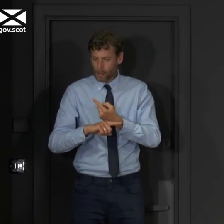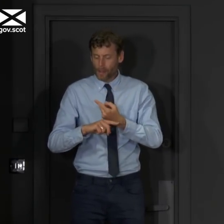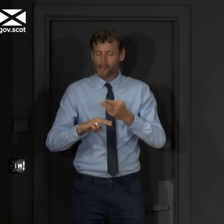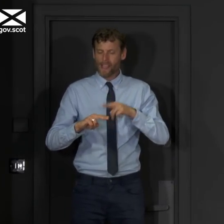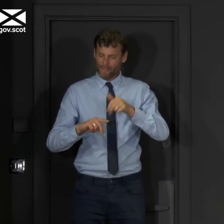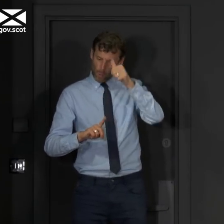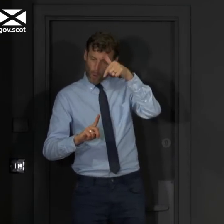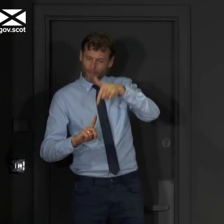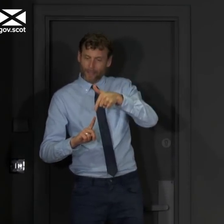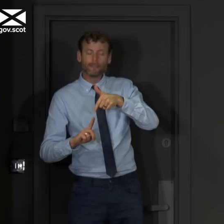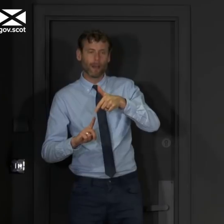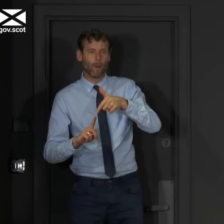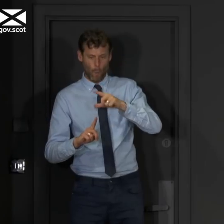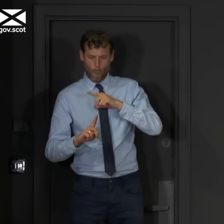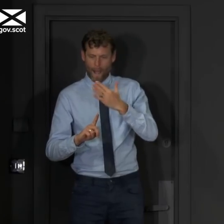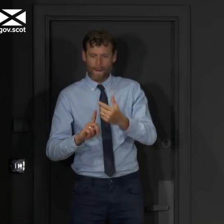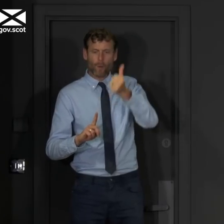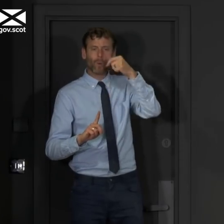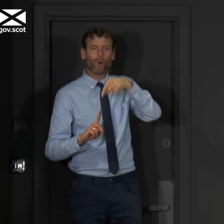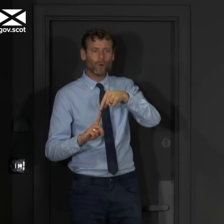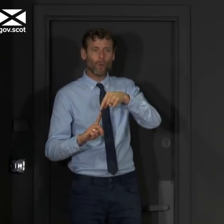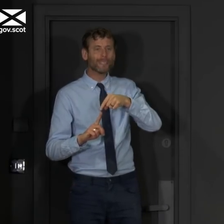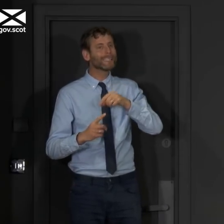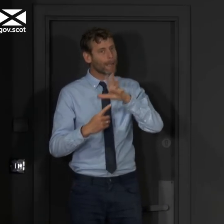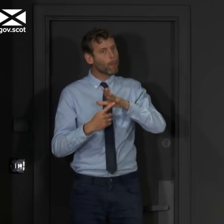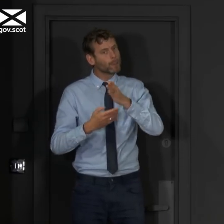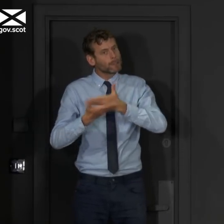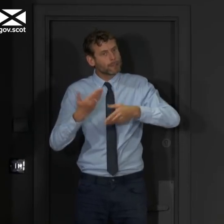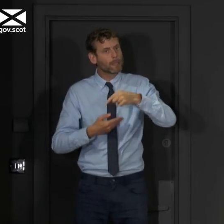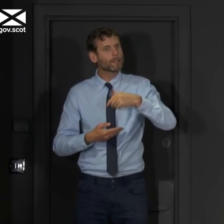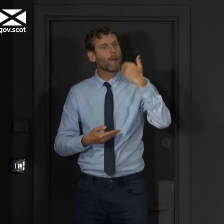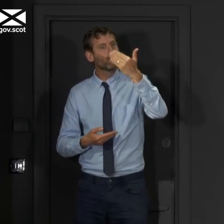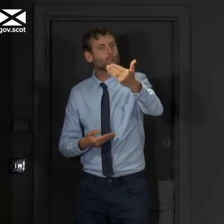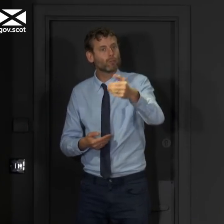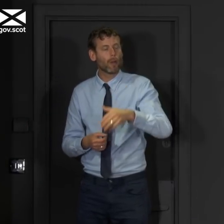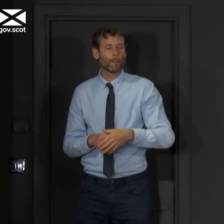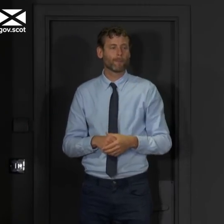this here before, but also it is obvious in all of our decision-making right now. One